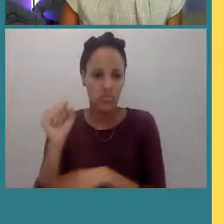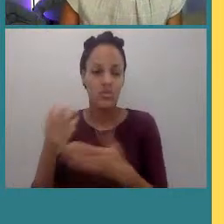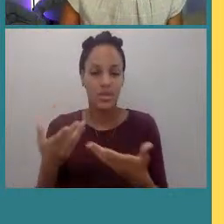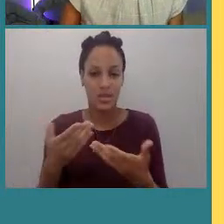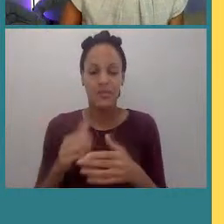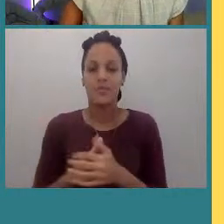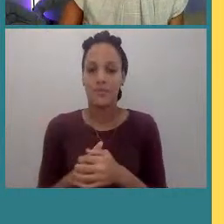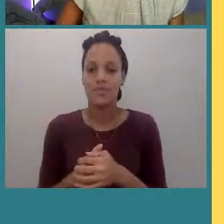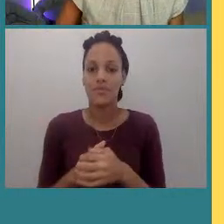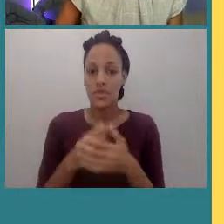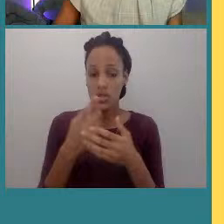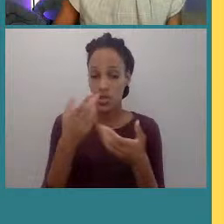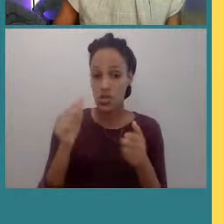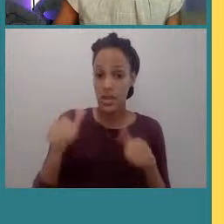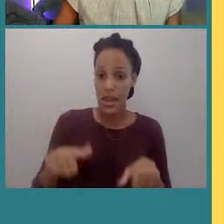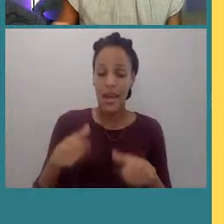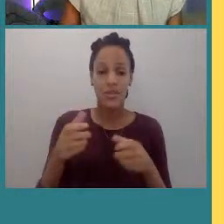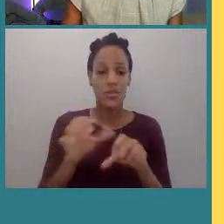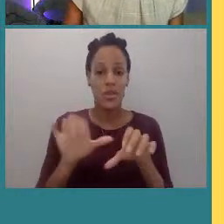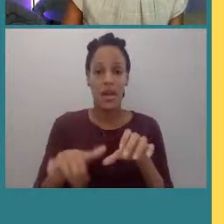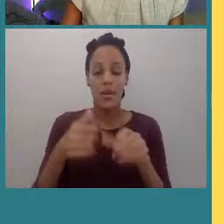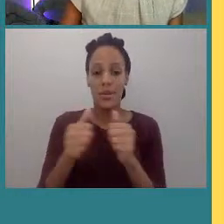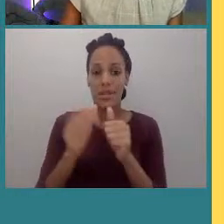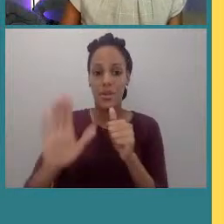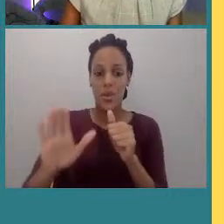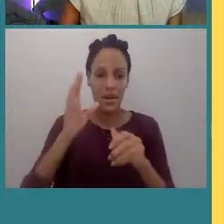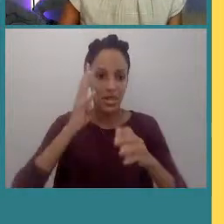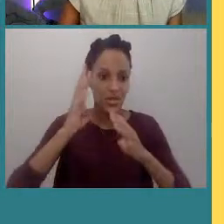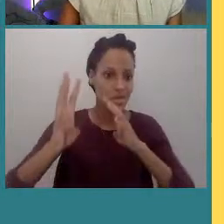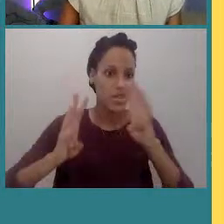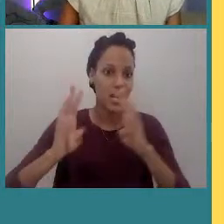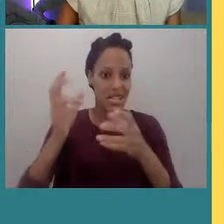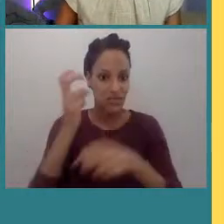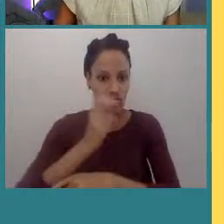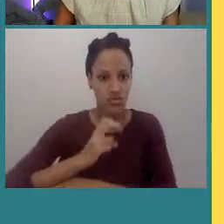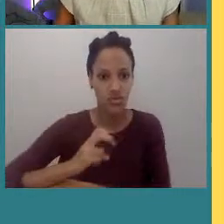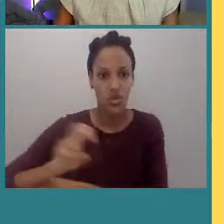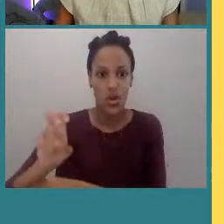yourself and your creator's journey and what this can look like for the people around you